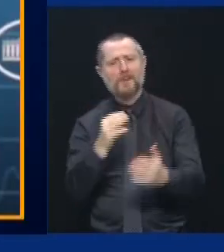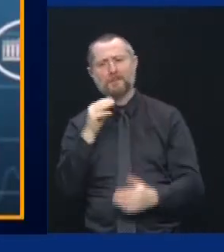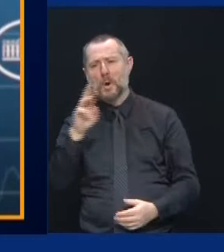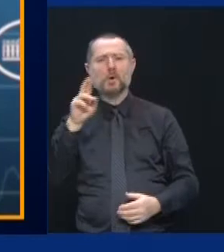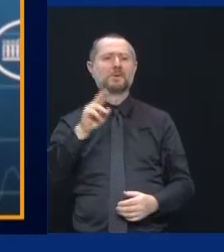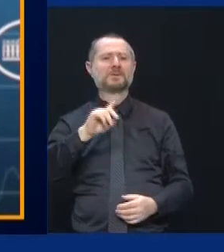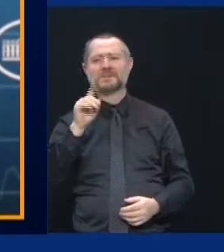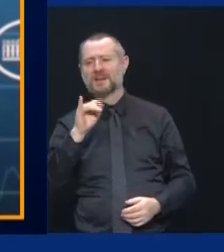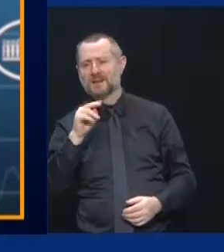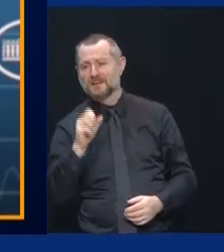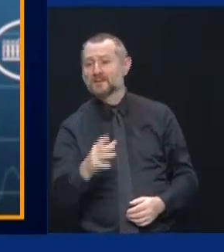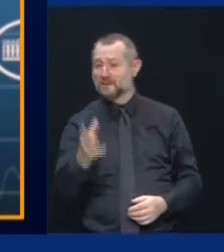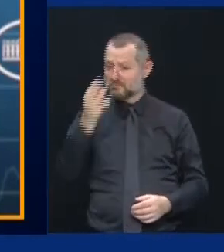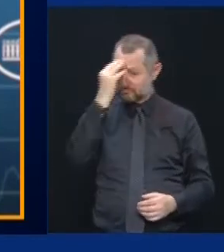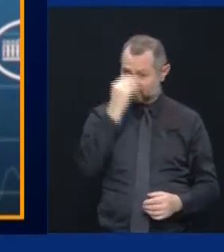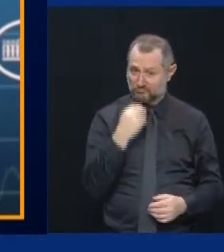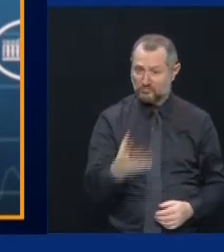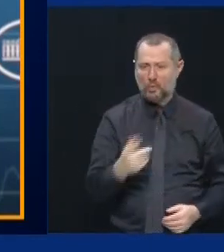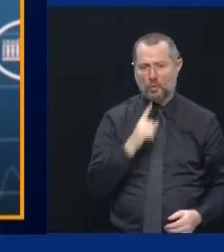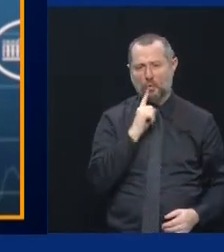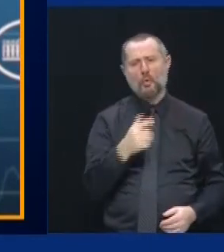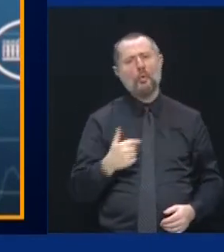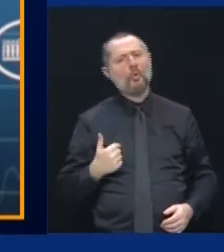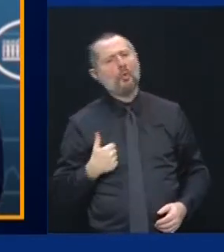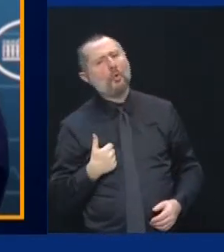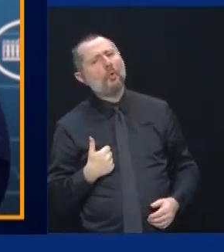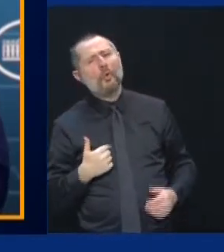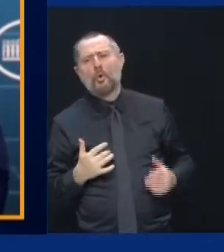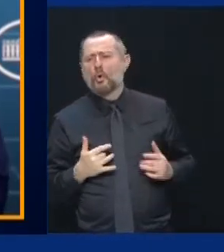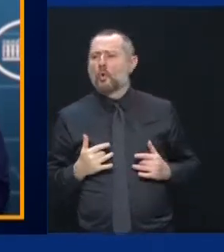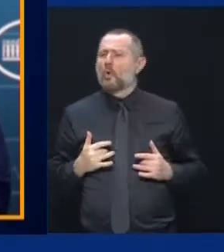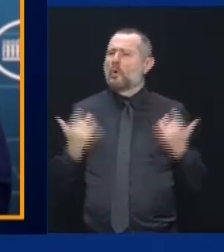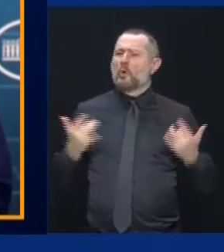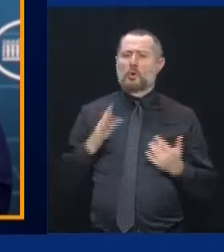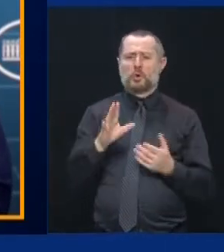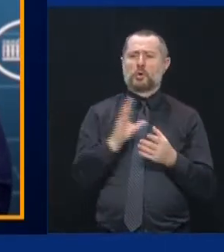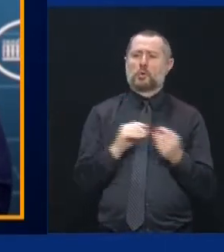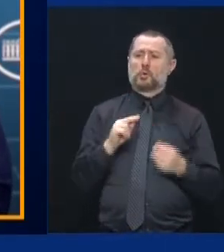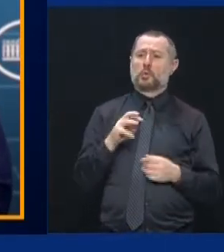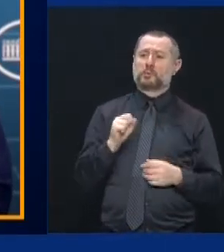BACK TO YOU, GOVERNOR. THANK YOU VERY MUCH, DOCTOR.